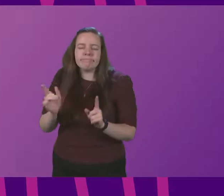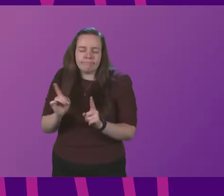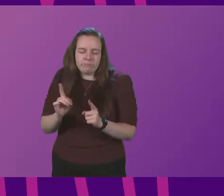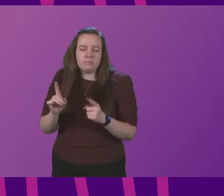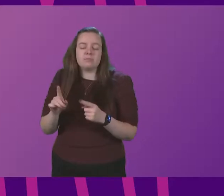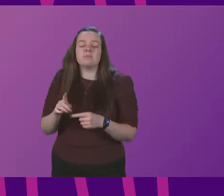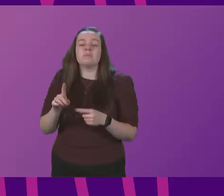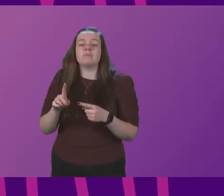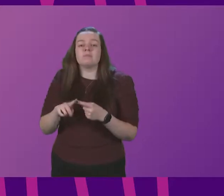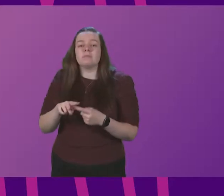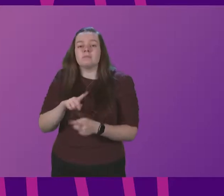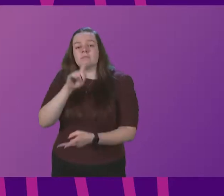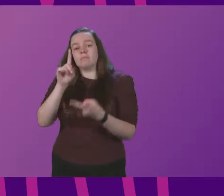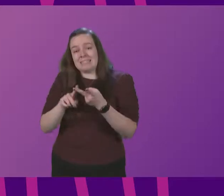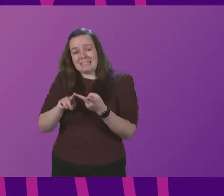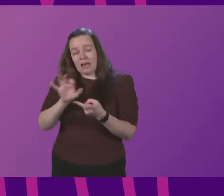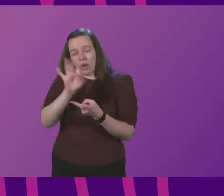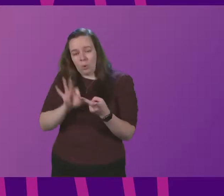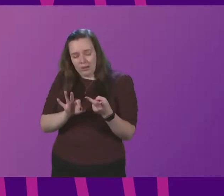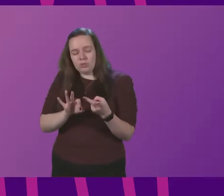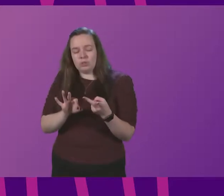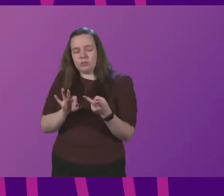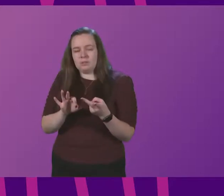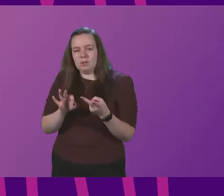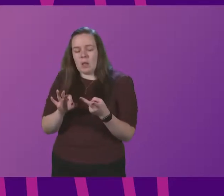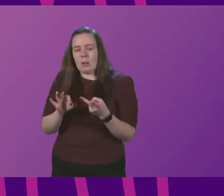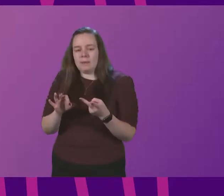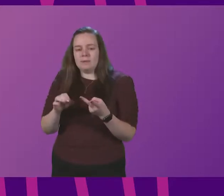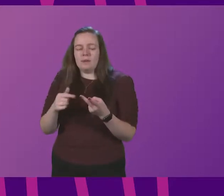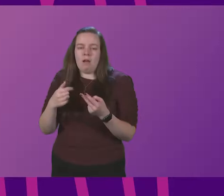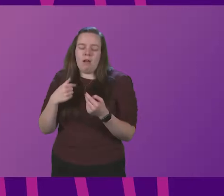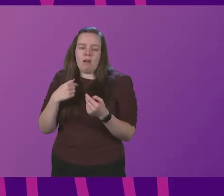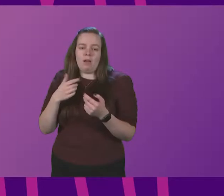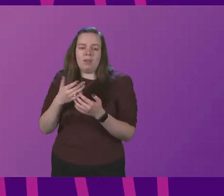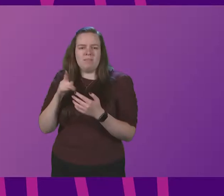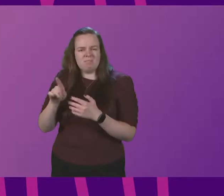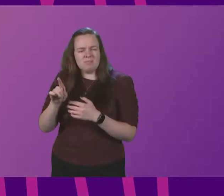In relation to Mr Fraser’s second question, I dispute the narrative that he sets out,